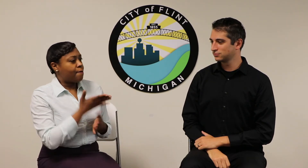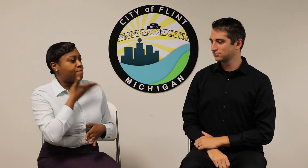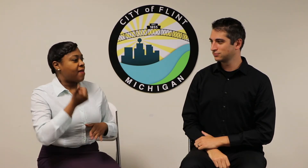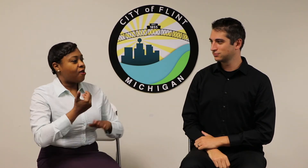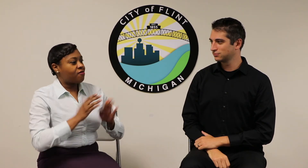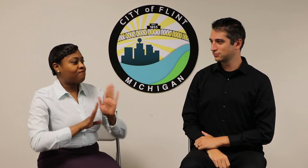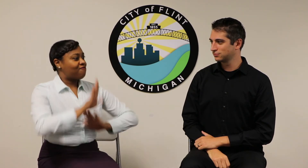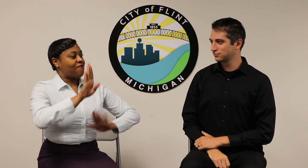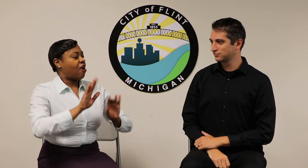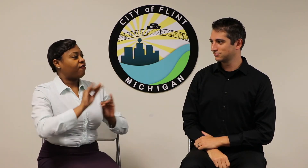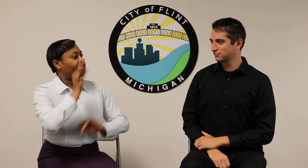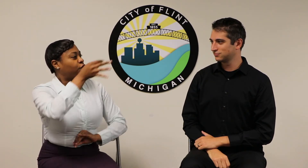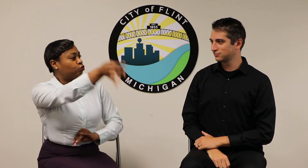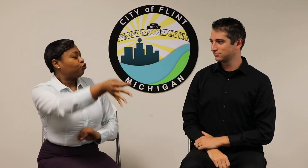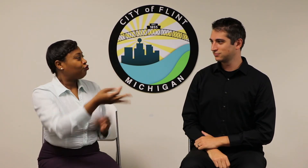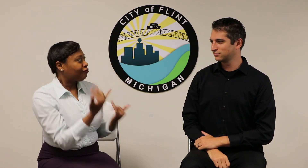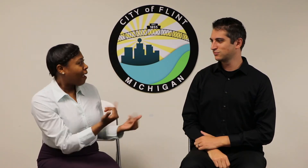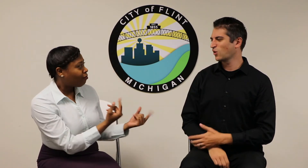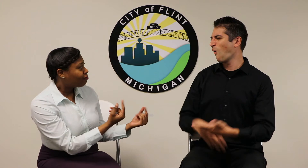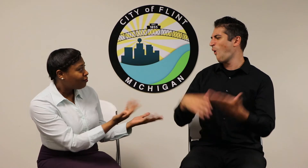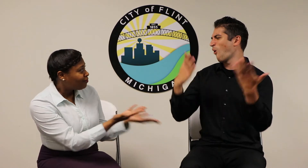that our children have a brighter future even in this time that we're in.